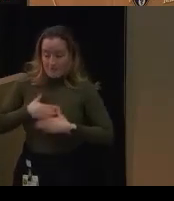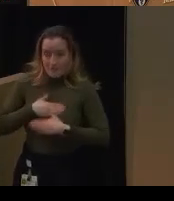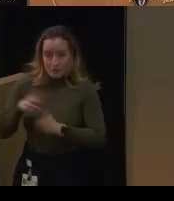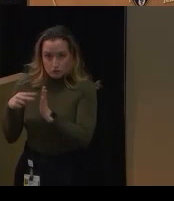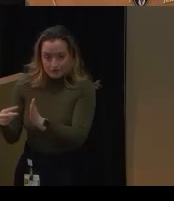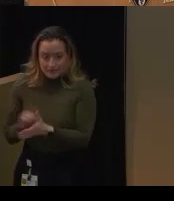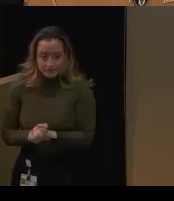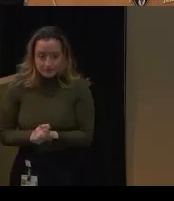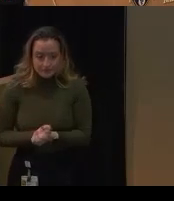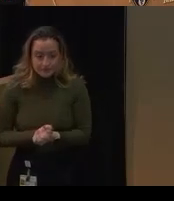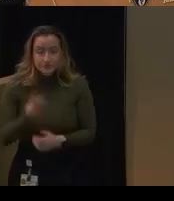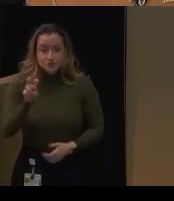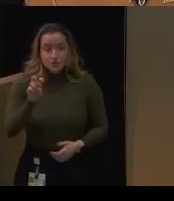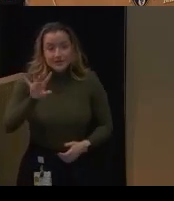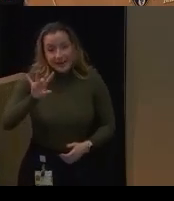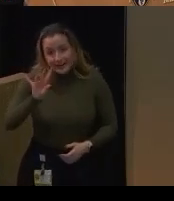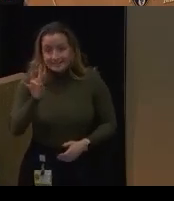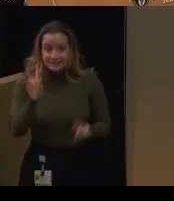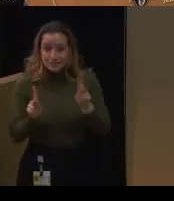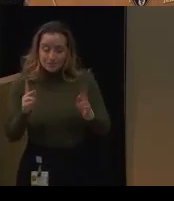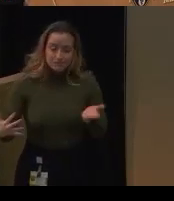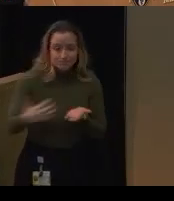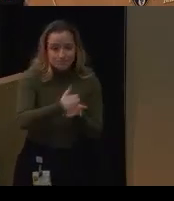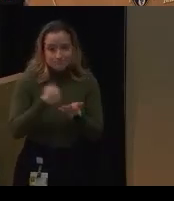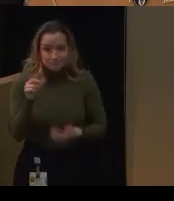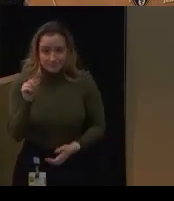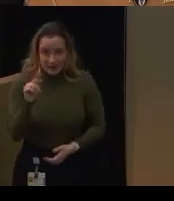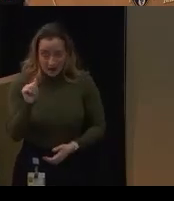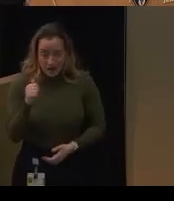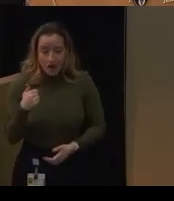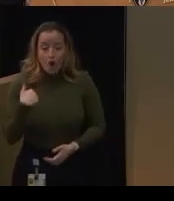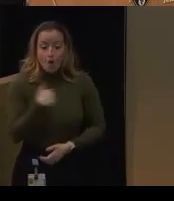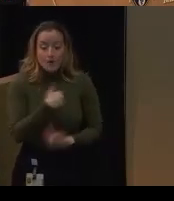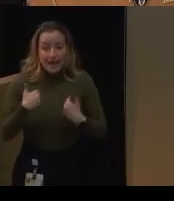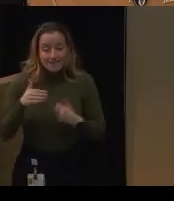um we collected data from 287 people and ended up with complete data sets from 210 people I'm